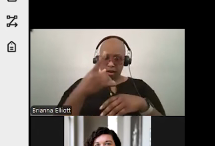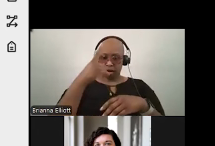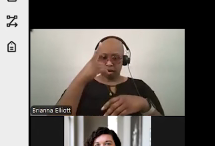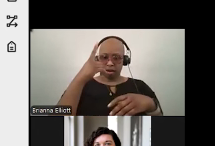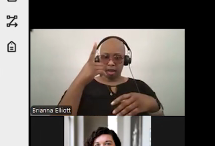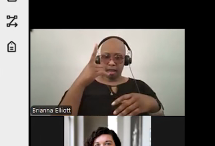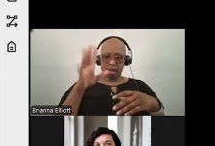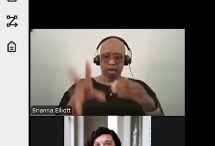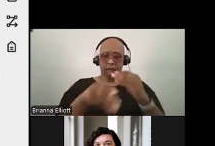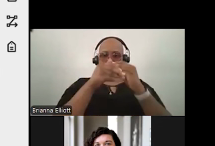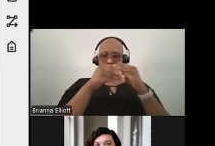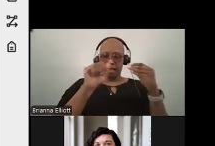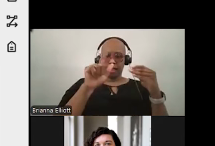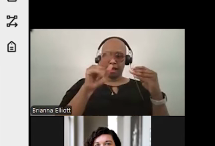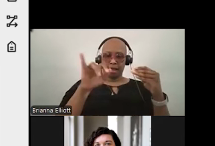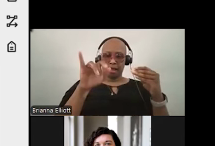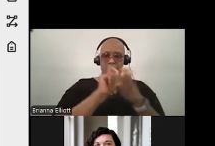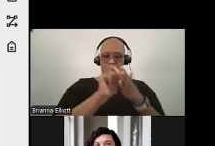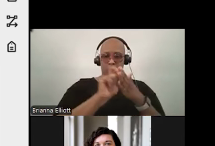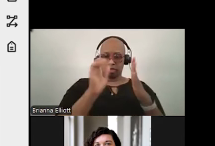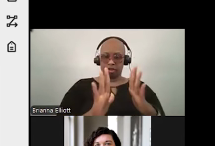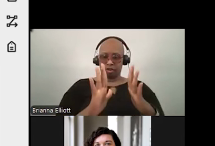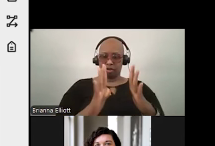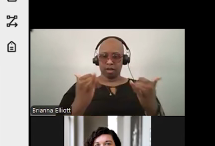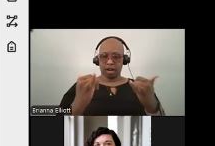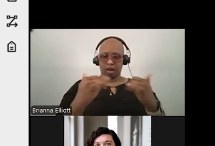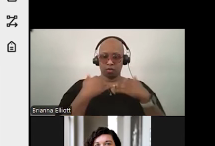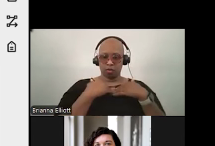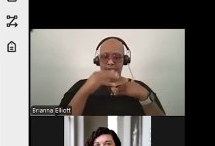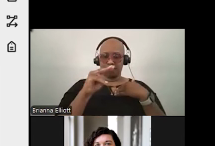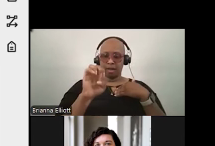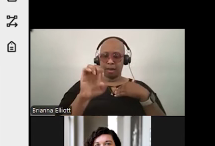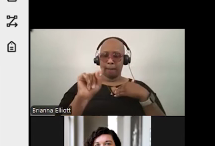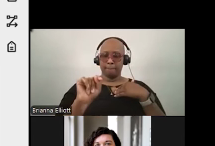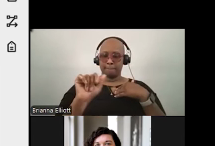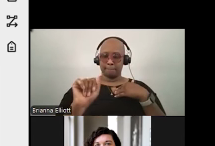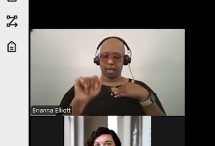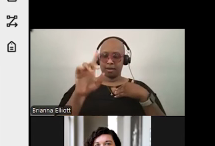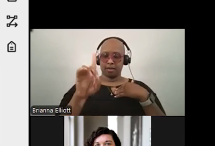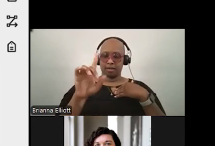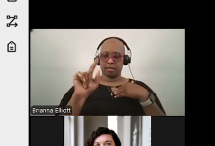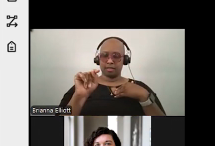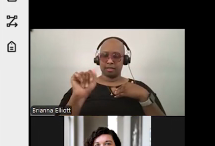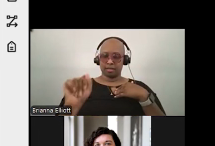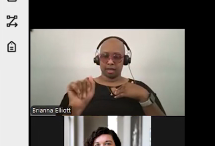right? So, now we have our metadata. Some of these issues, you can tell it literally tells